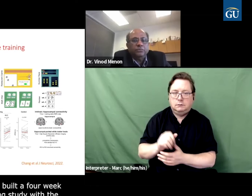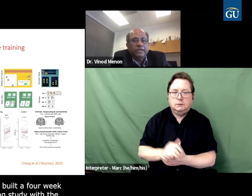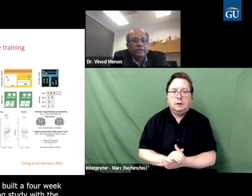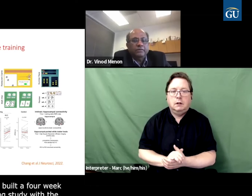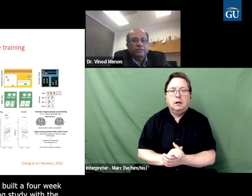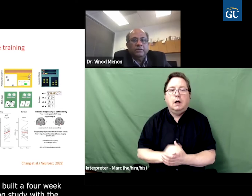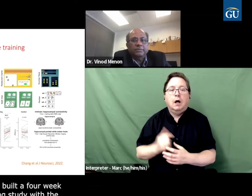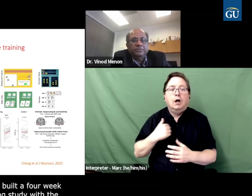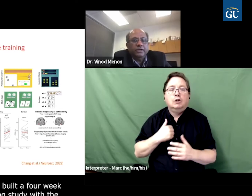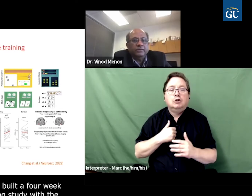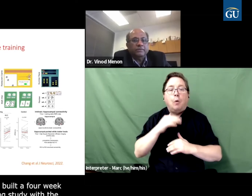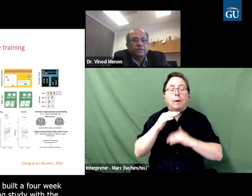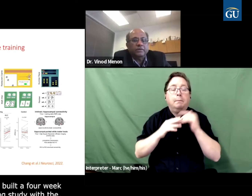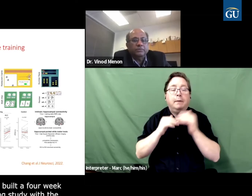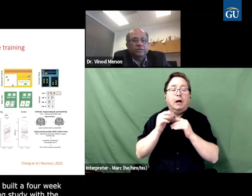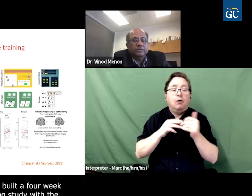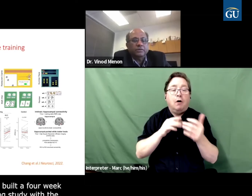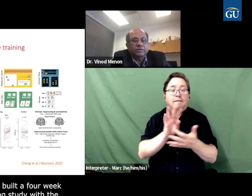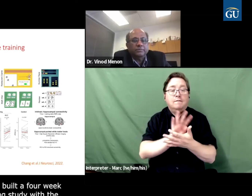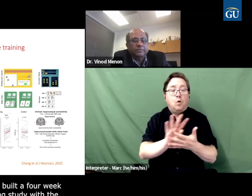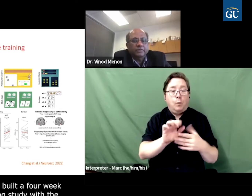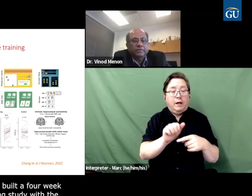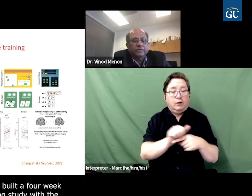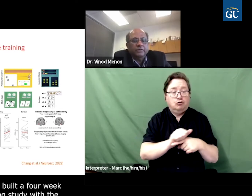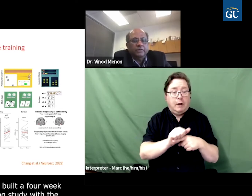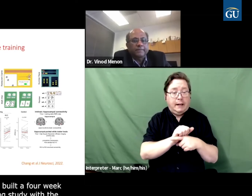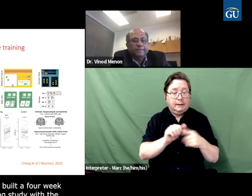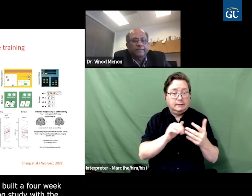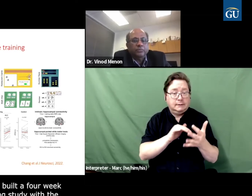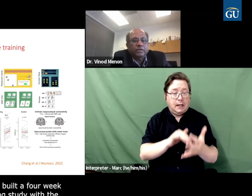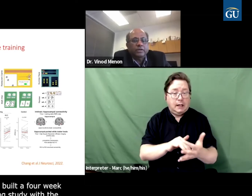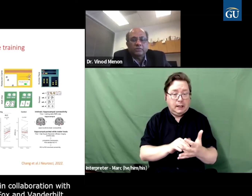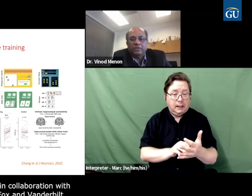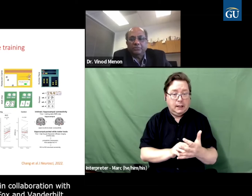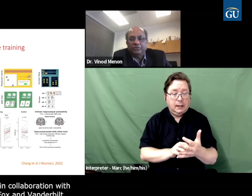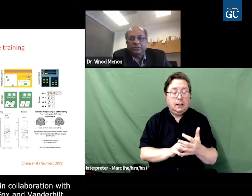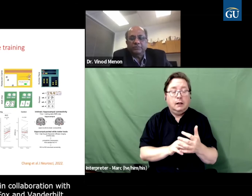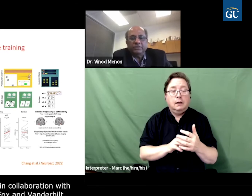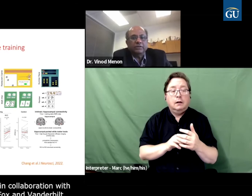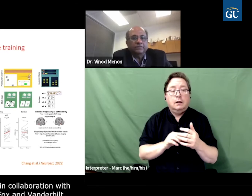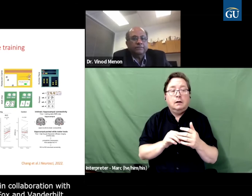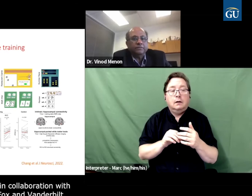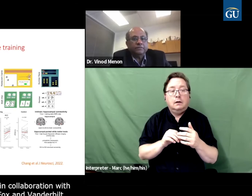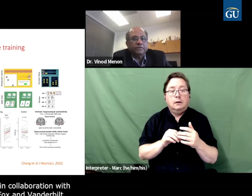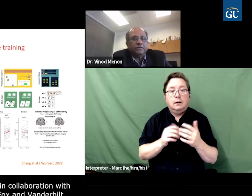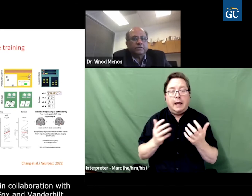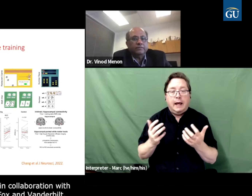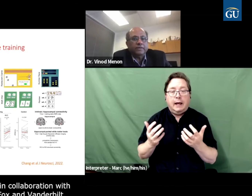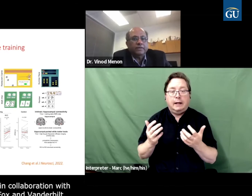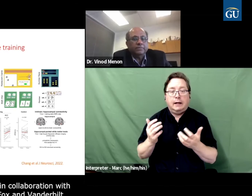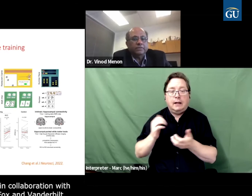so we built a four week training study with uh